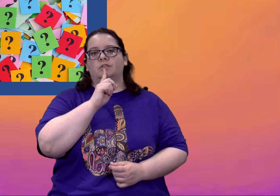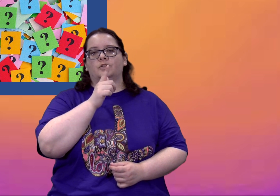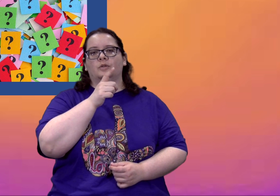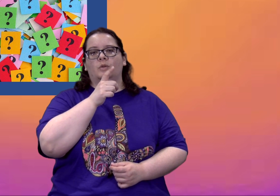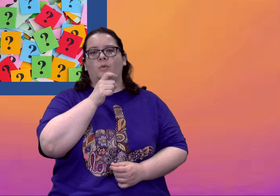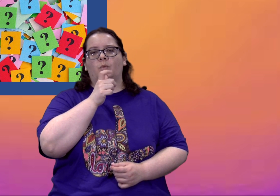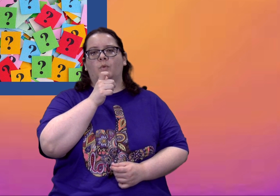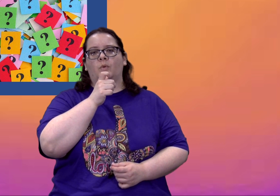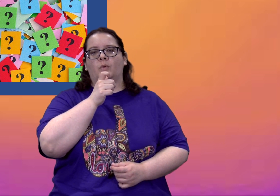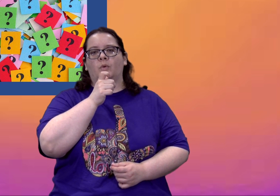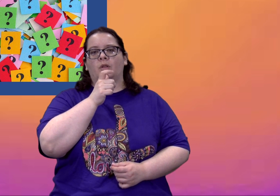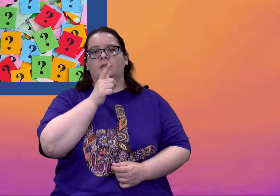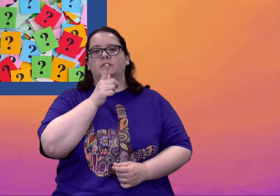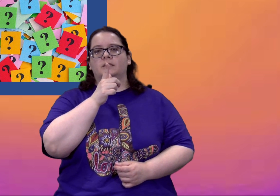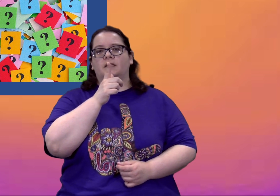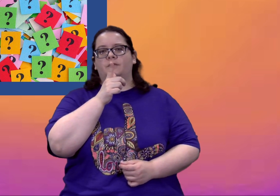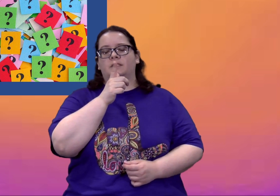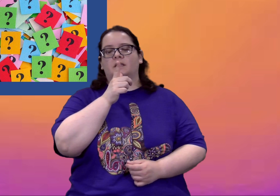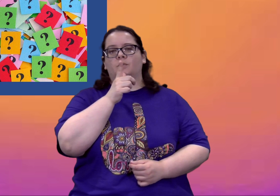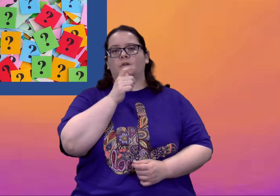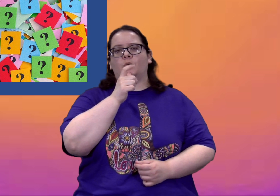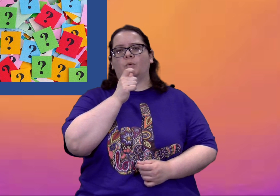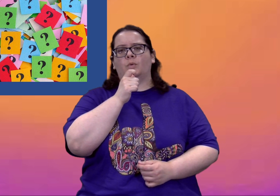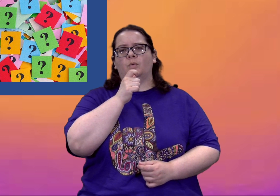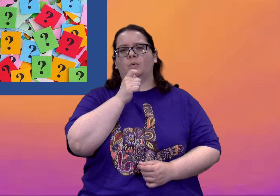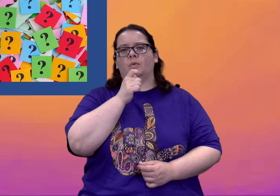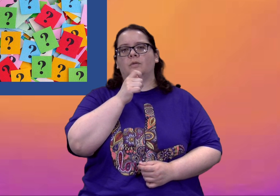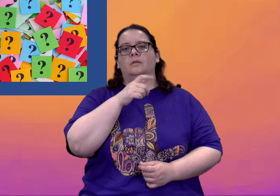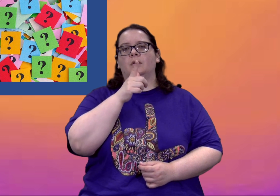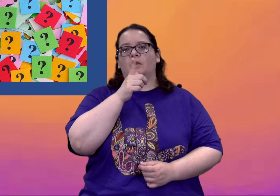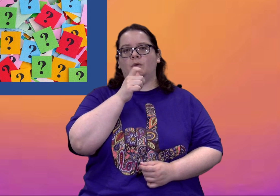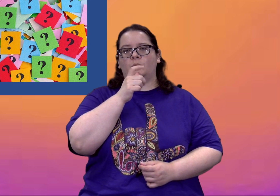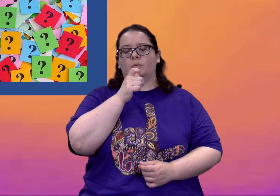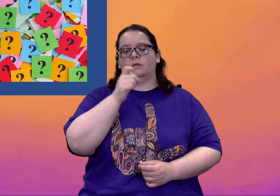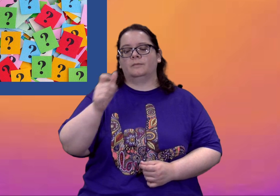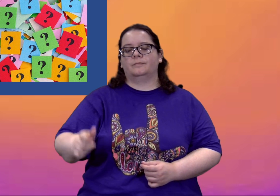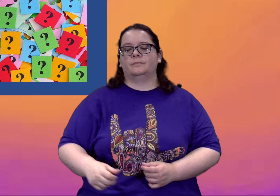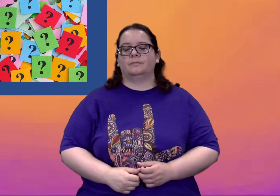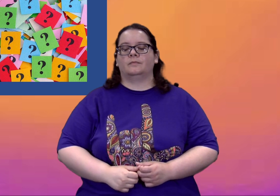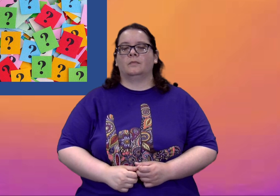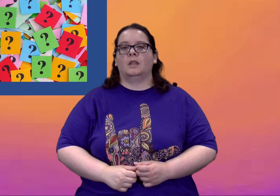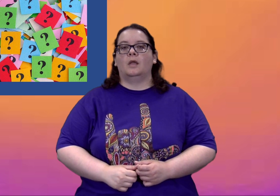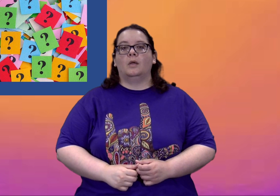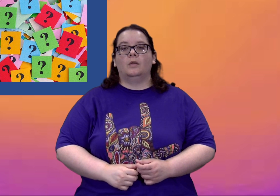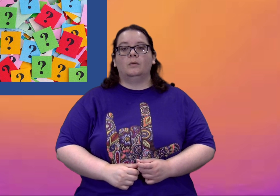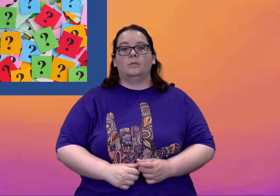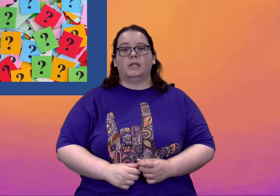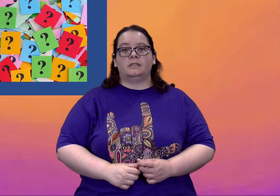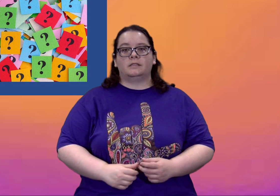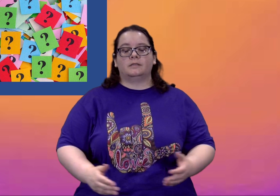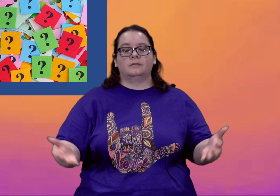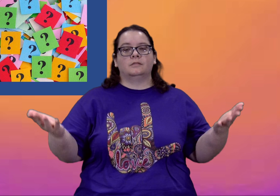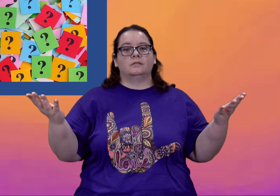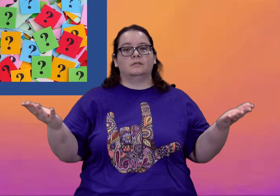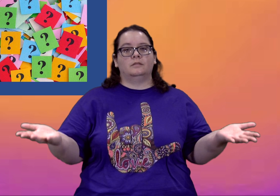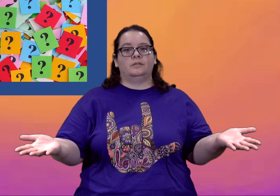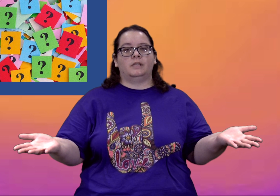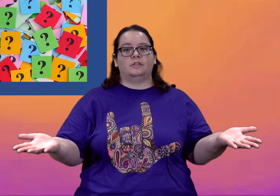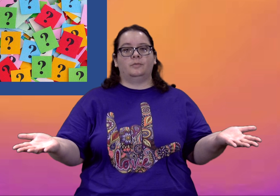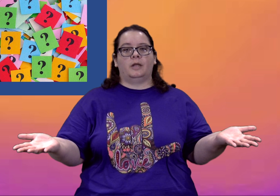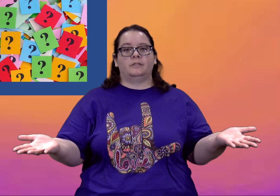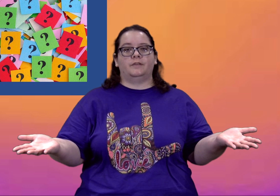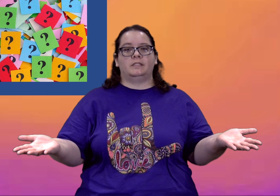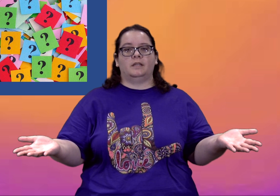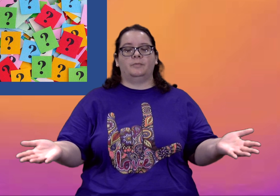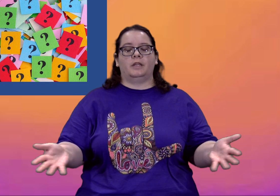circle, just like if you had said the word. Who. What, you take two palms facing up and